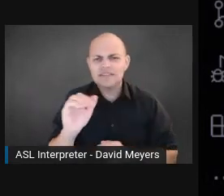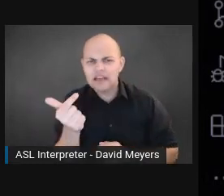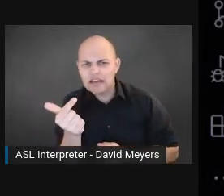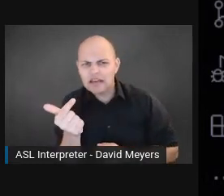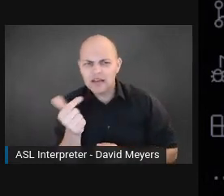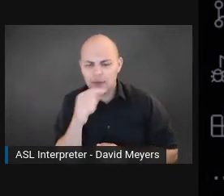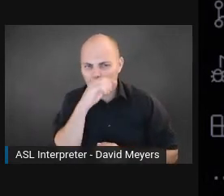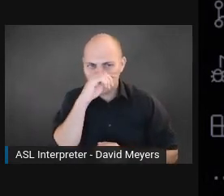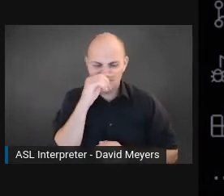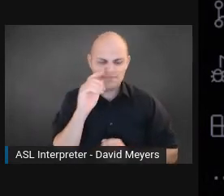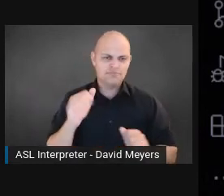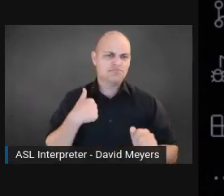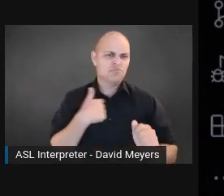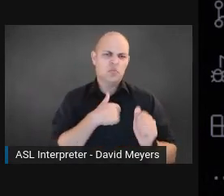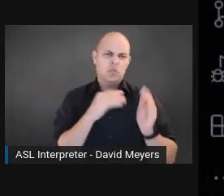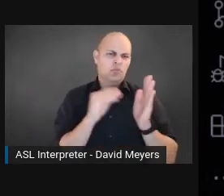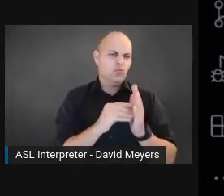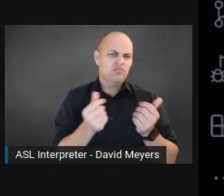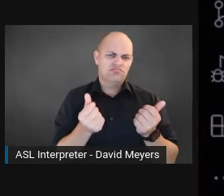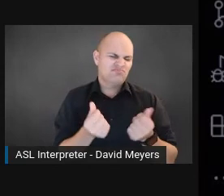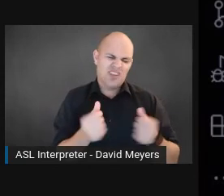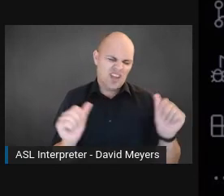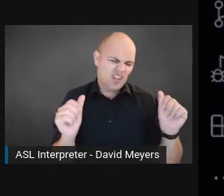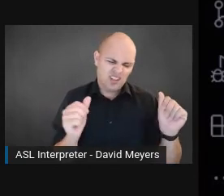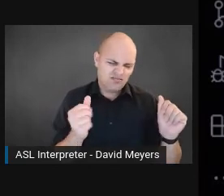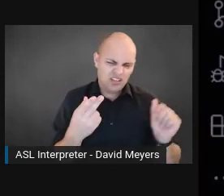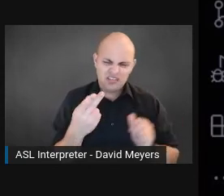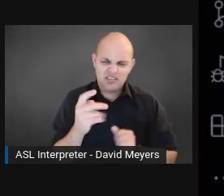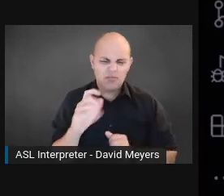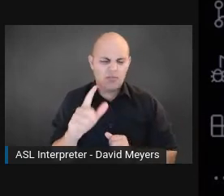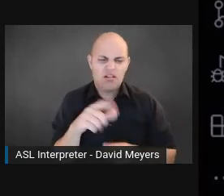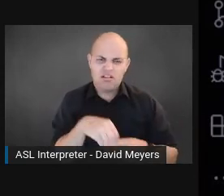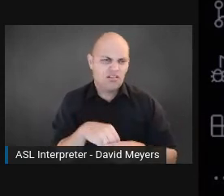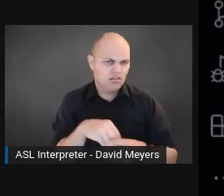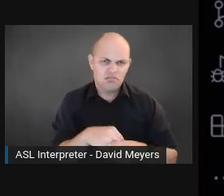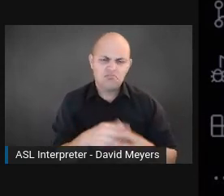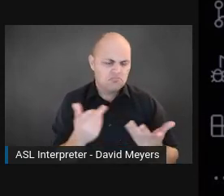We can put any kind of HTML inside there that is acceptable